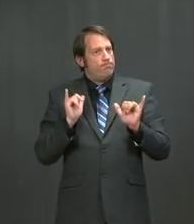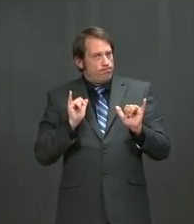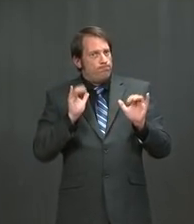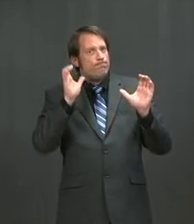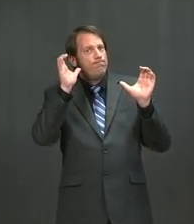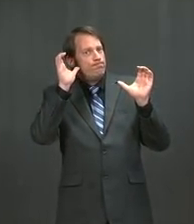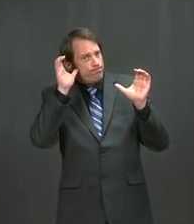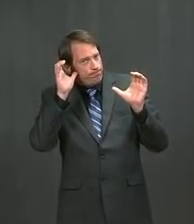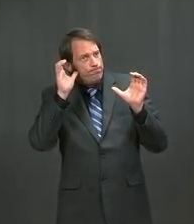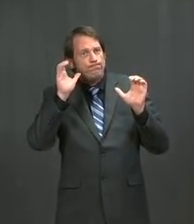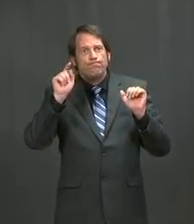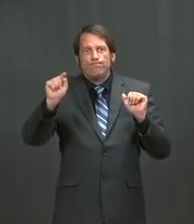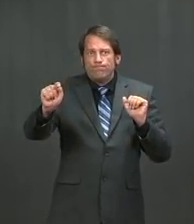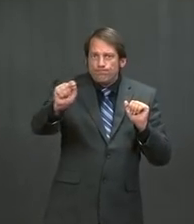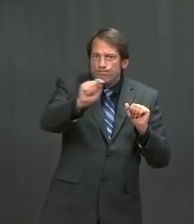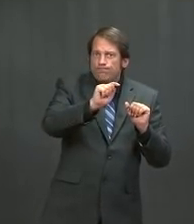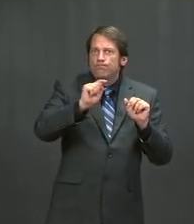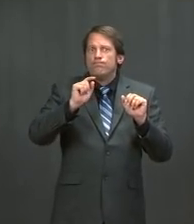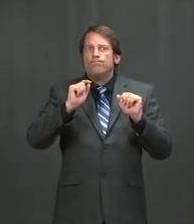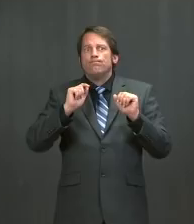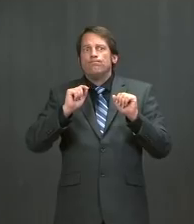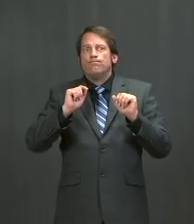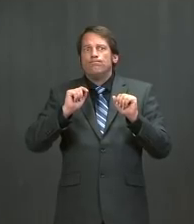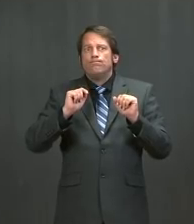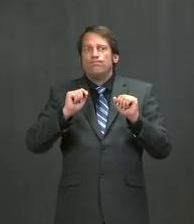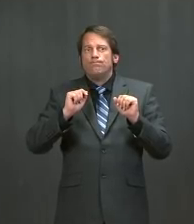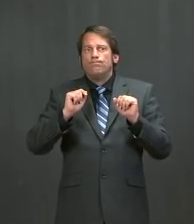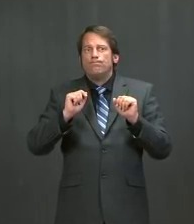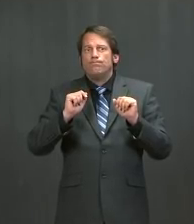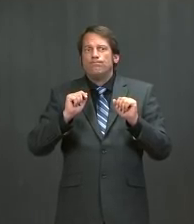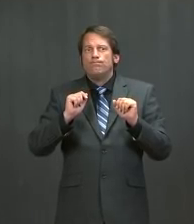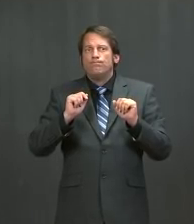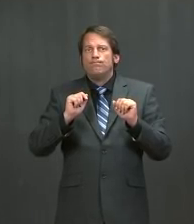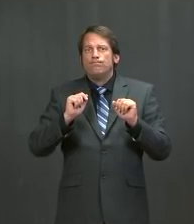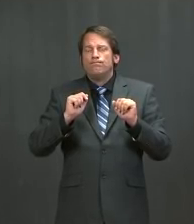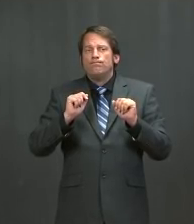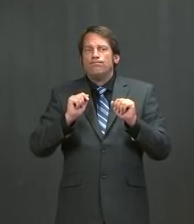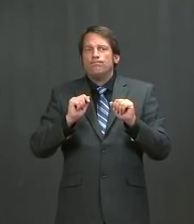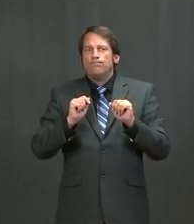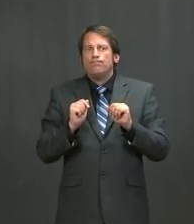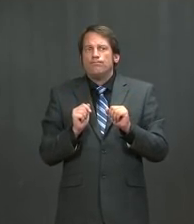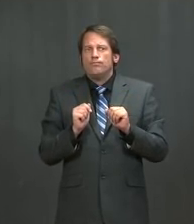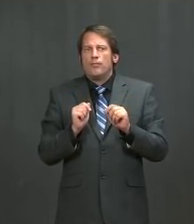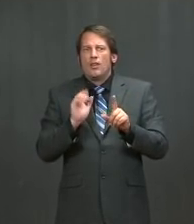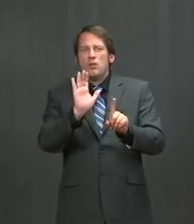to send during these important meetings? Ms. Psaki: Mm-hmm. Well, there's no question that the COVID-19 pandemic